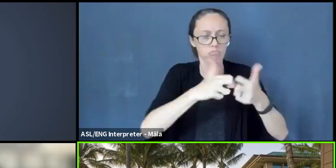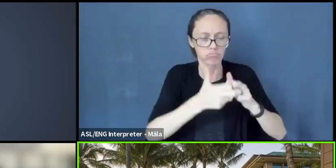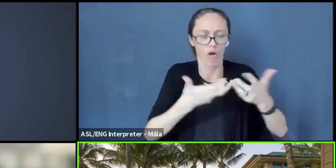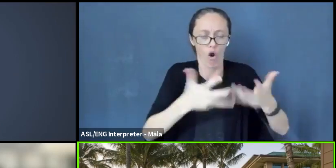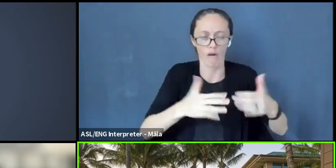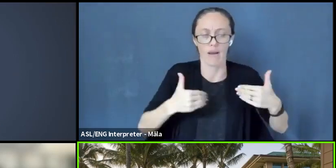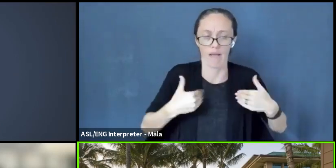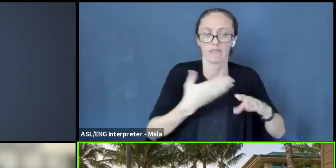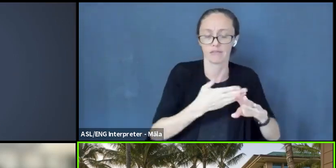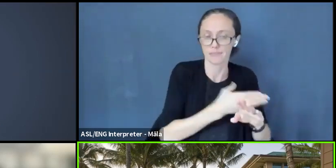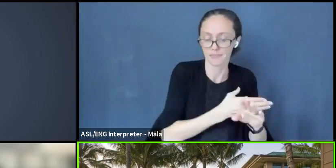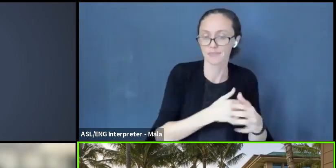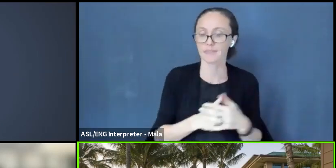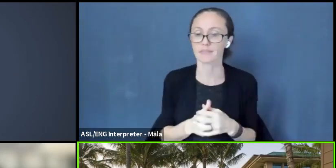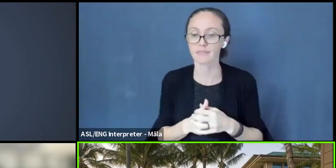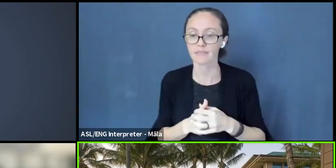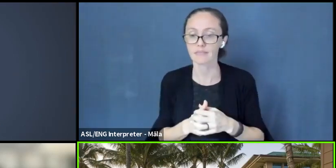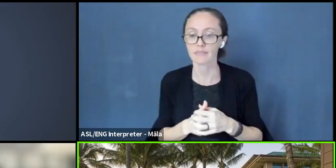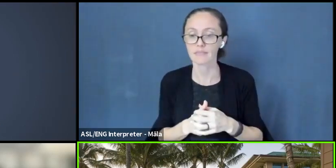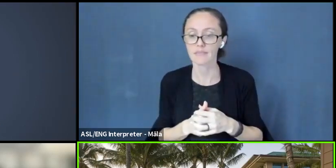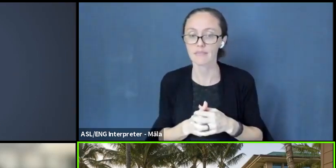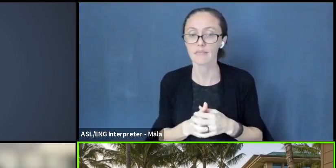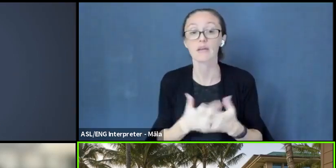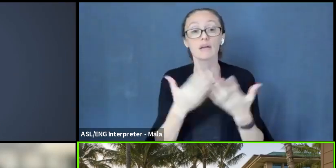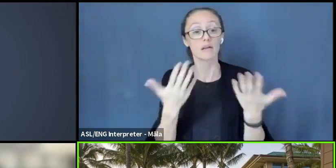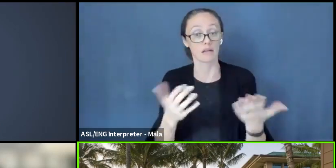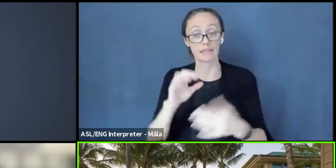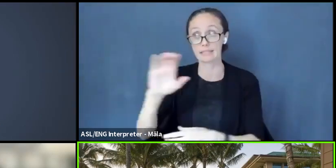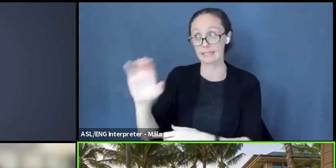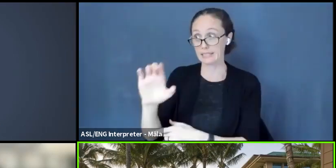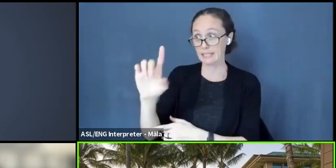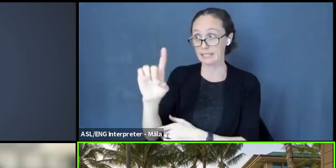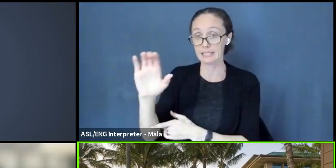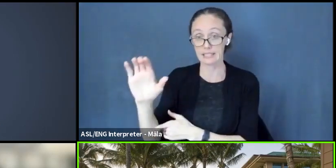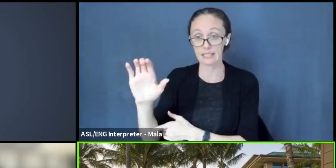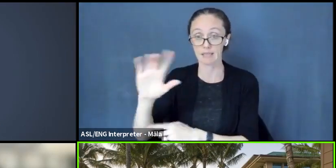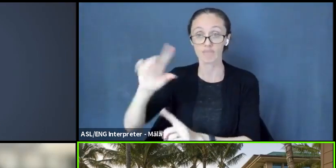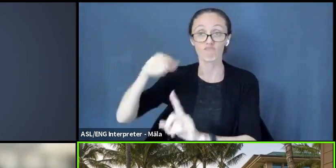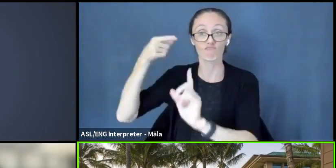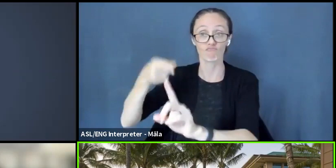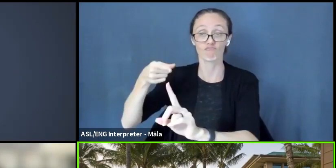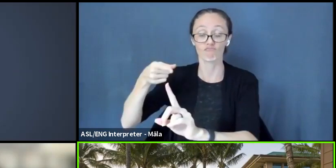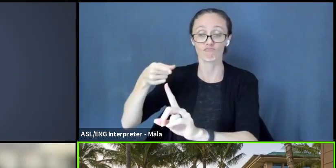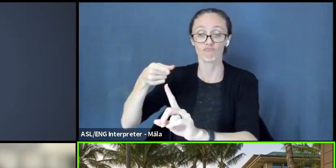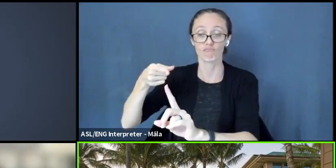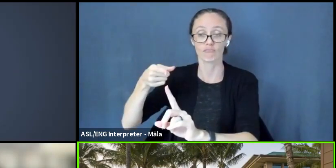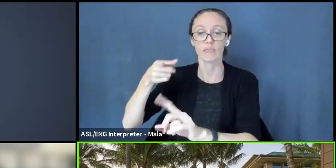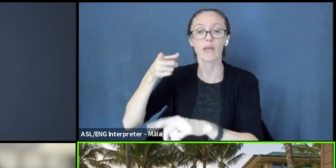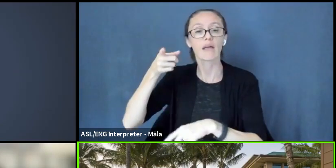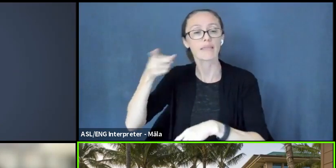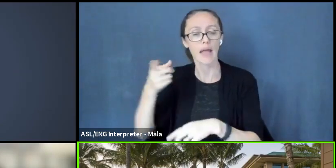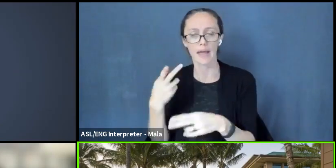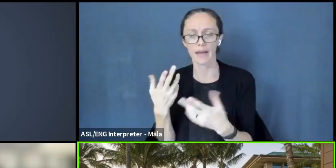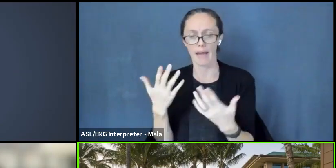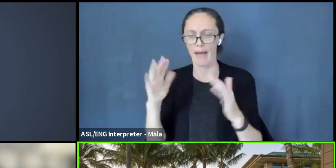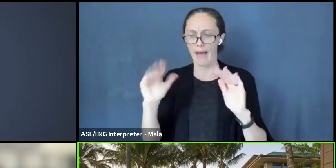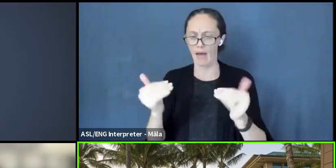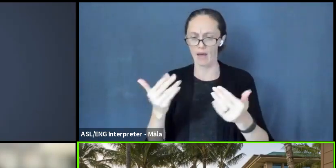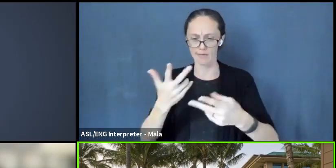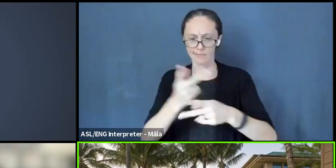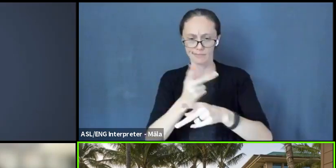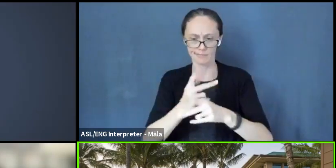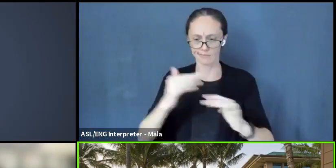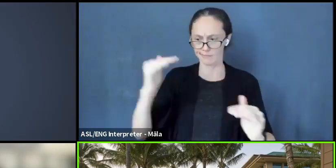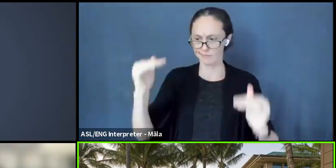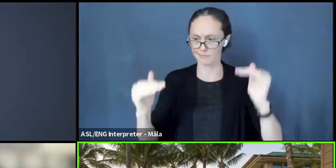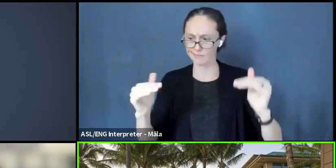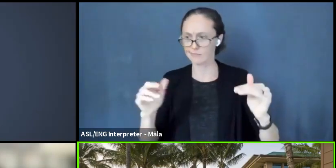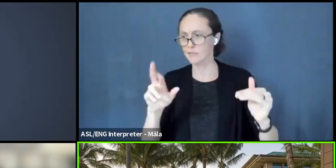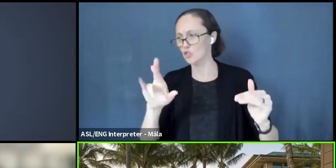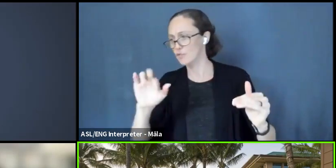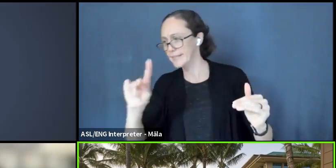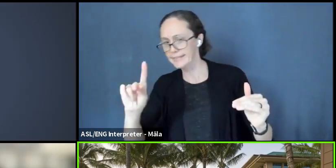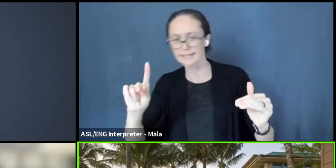And what the CDC and in particular, was using to balance the risk and benefit, is really